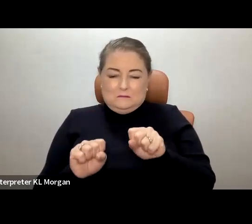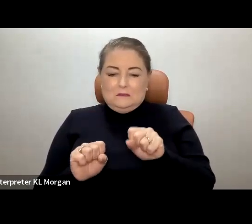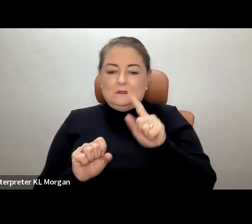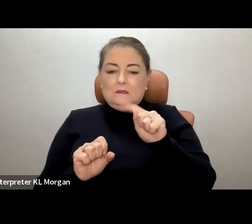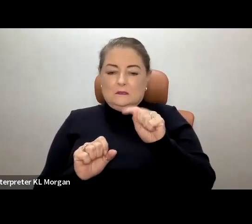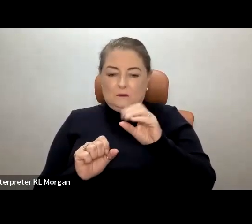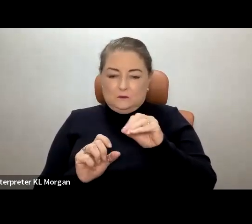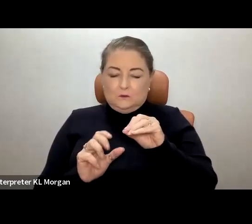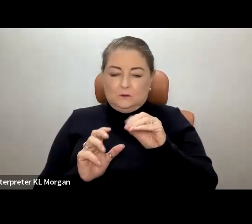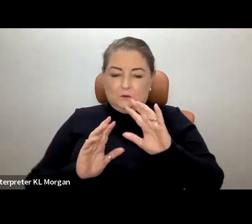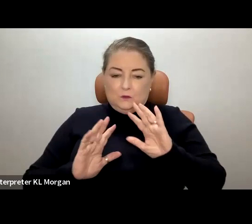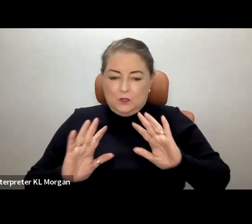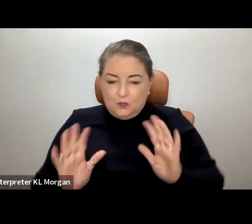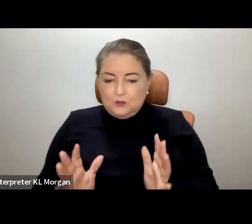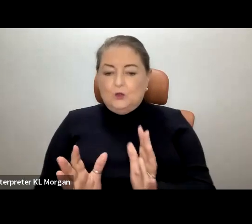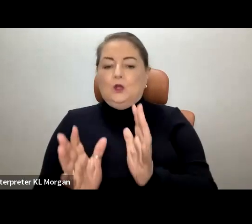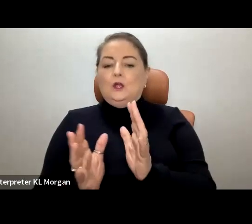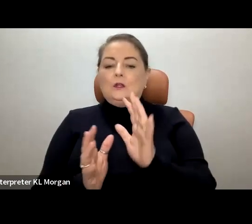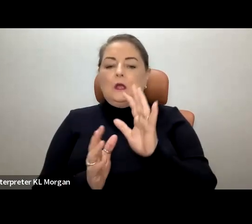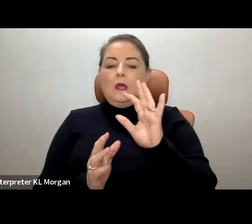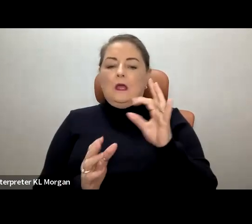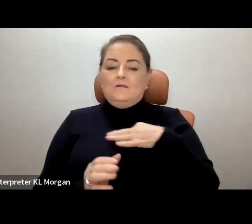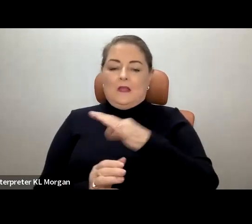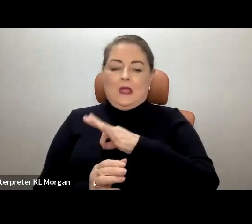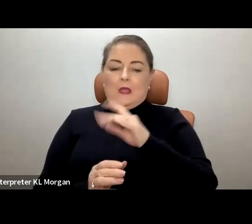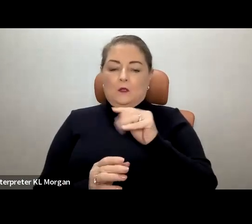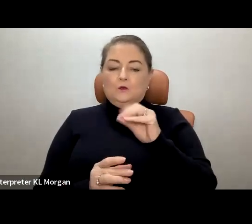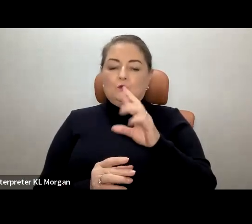faculty to remediate their own materials. Have you heard of any